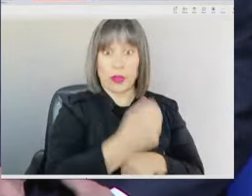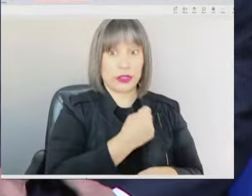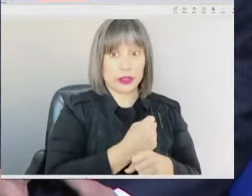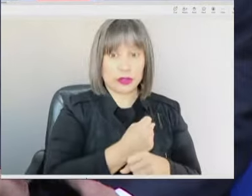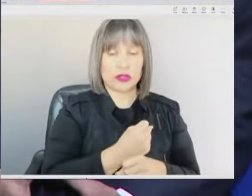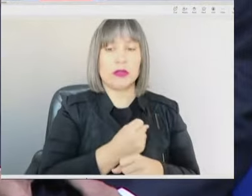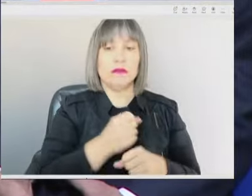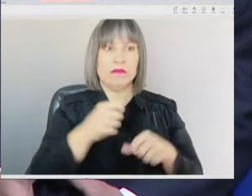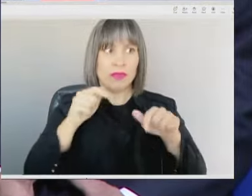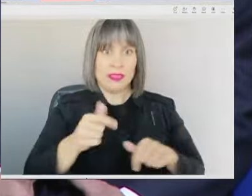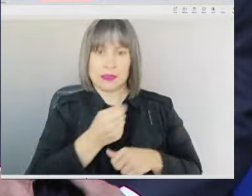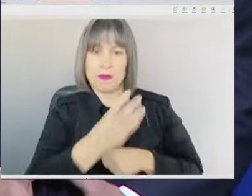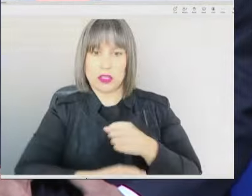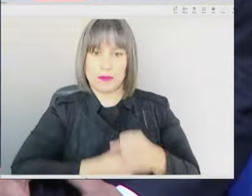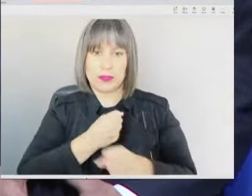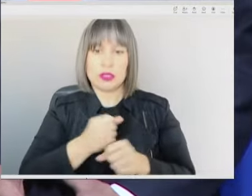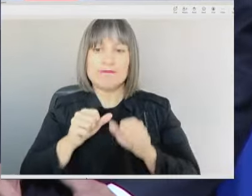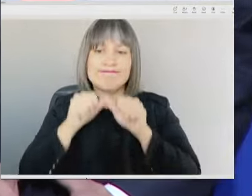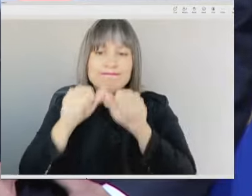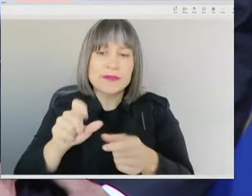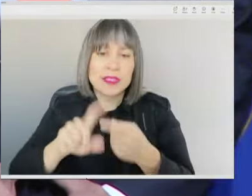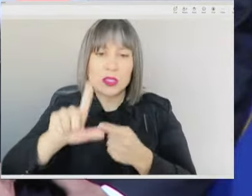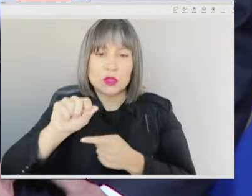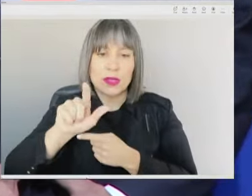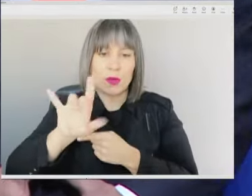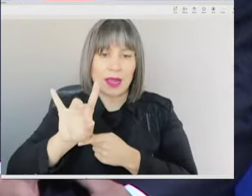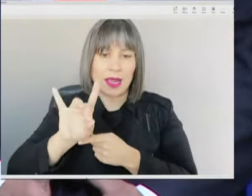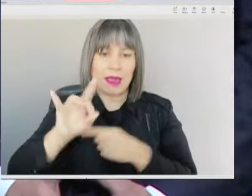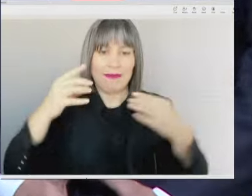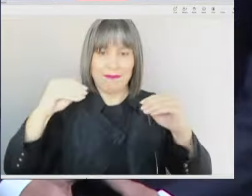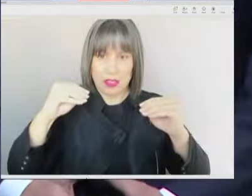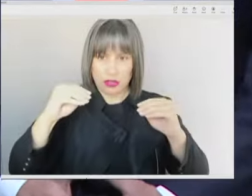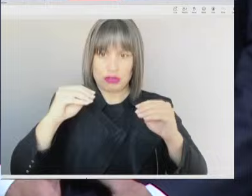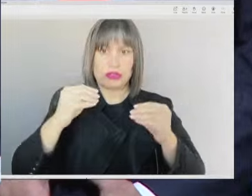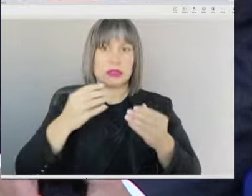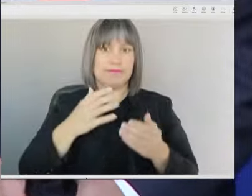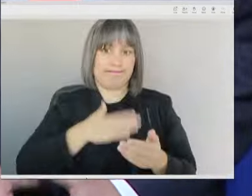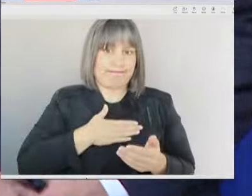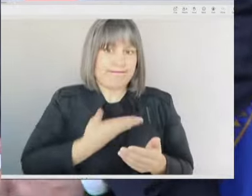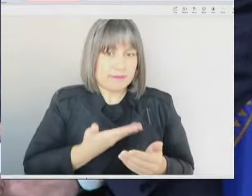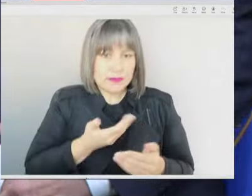goes through 2028. These vendors stood up for multiple years to help their states that they're